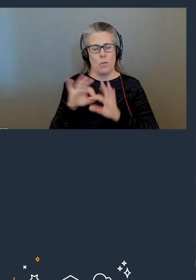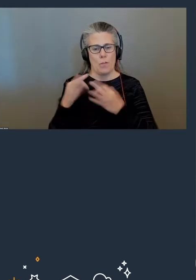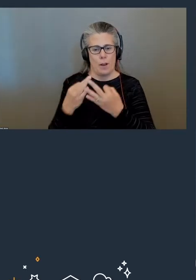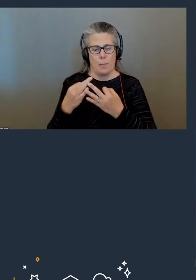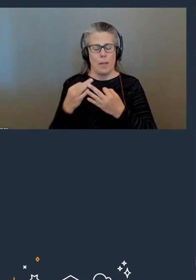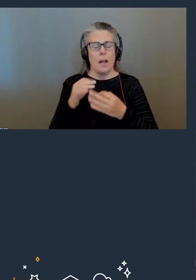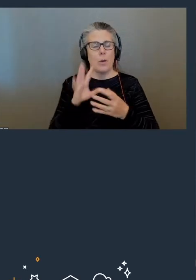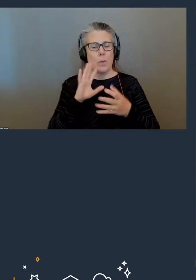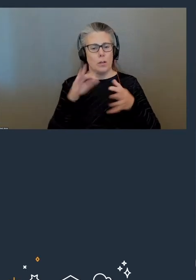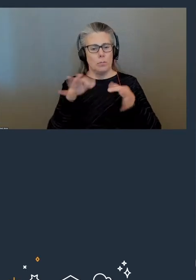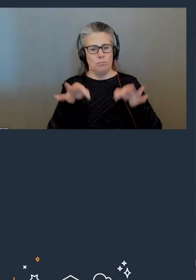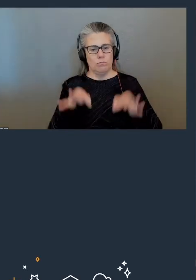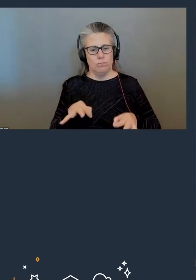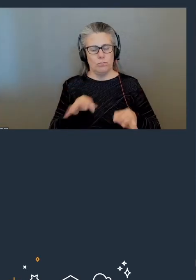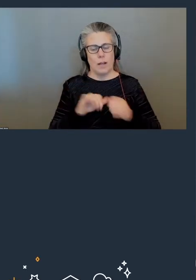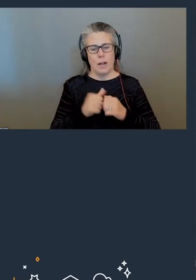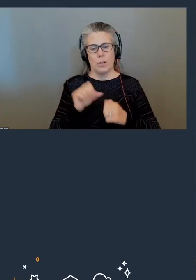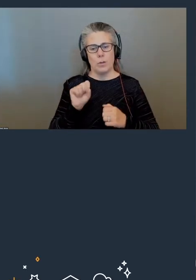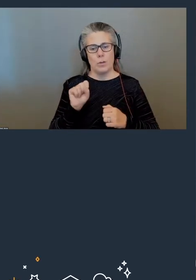for doing your offline data migration.